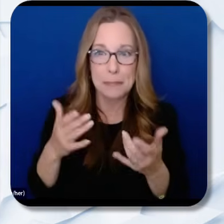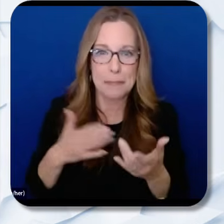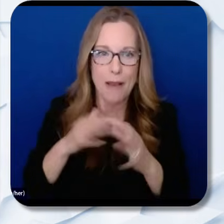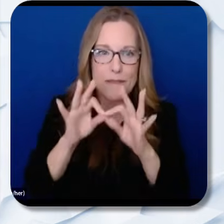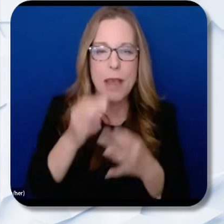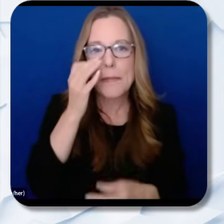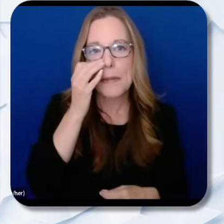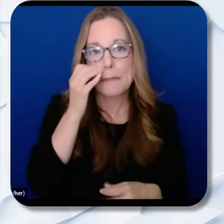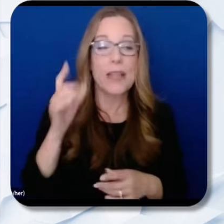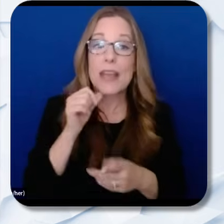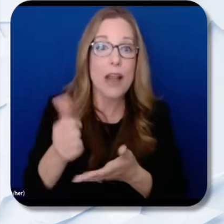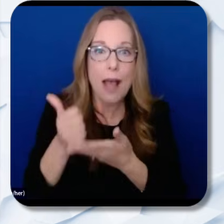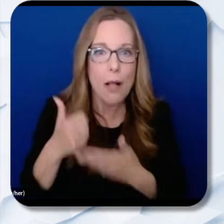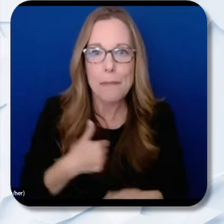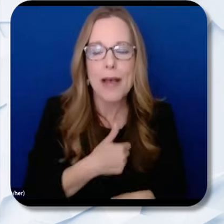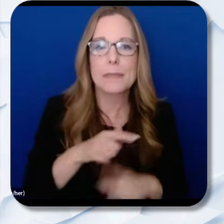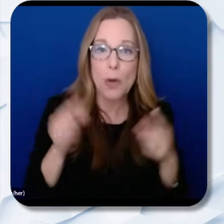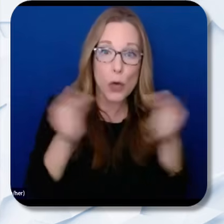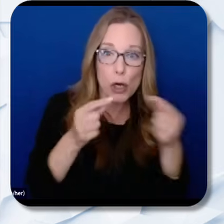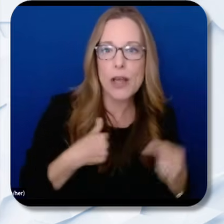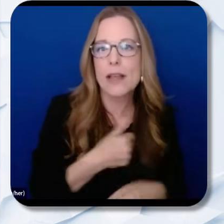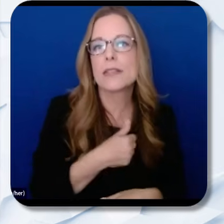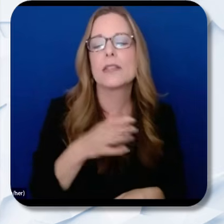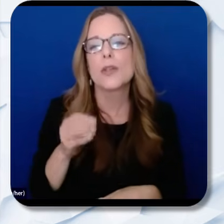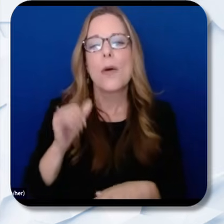That when a young person discloses that they're on their own, like,